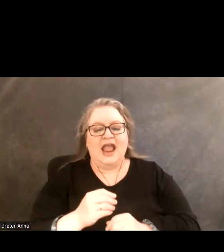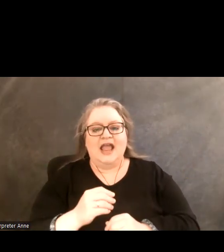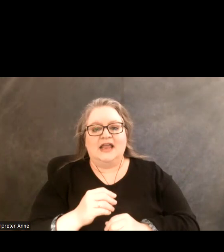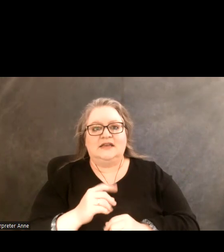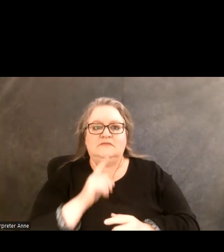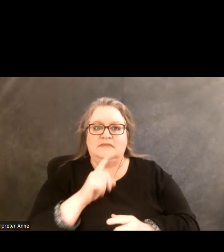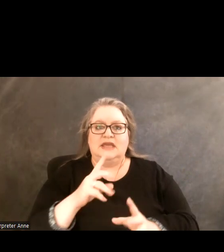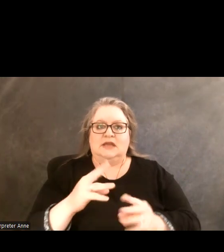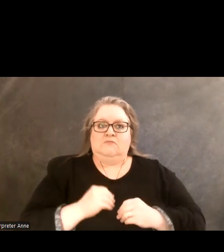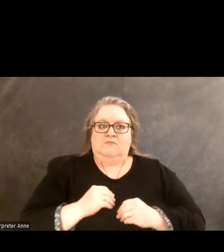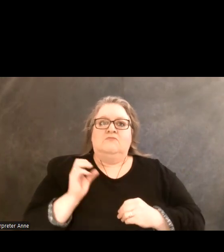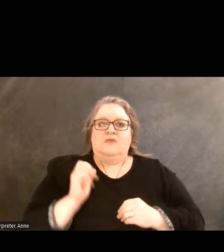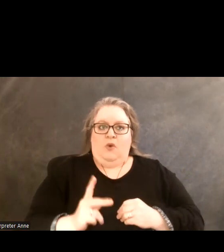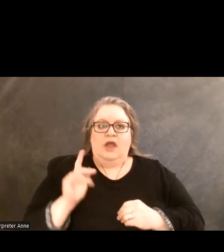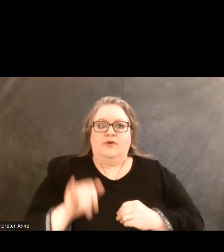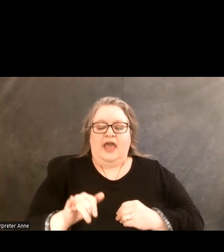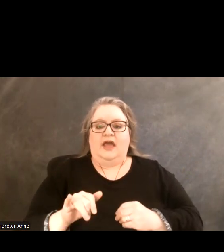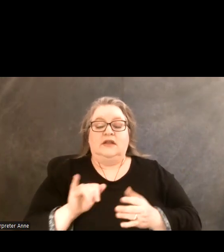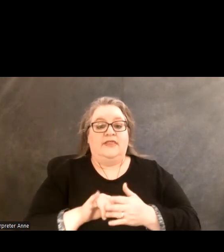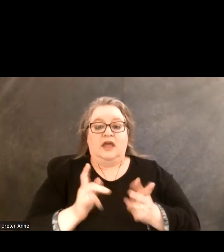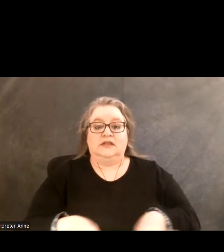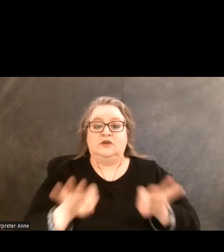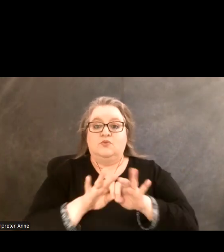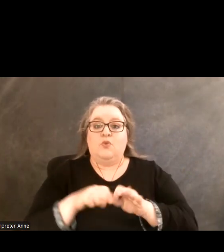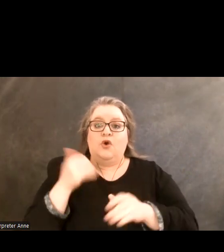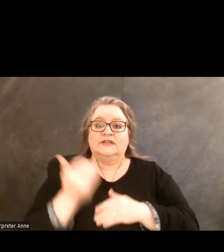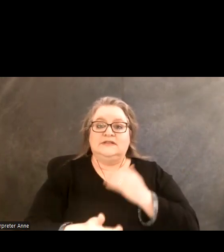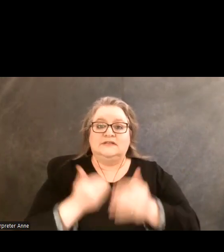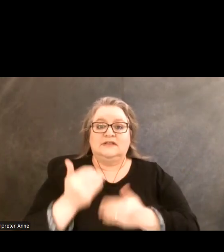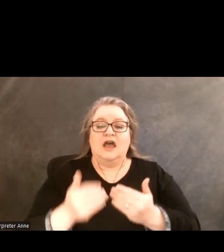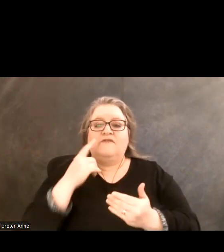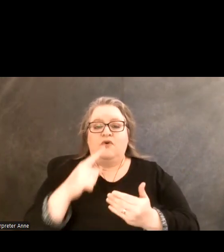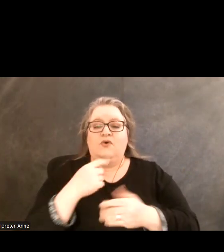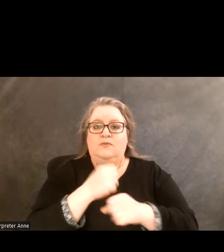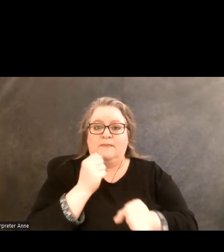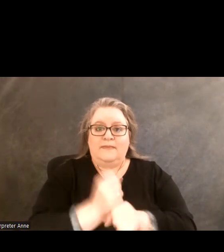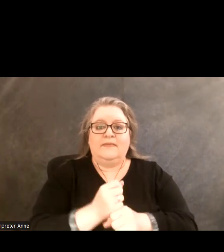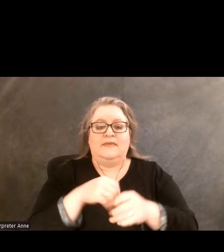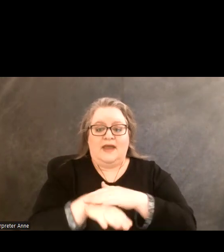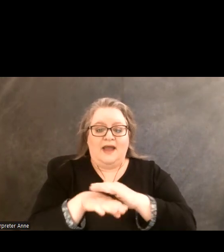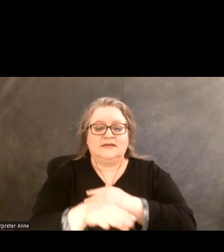with that is a big step in craft ing access.